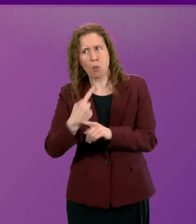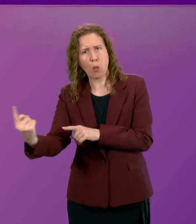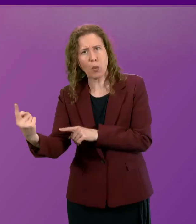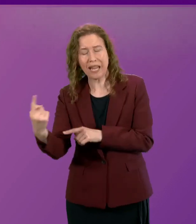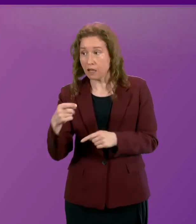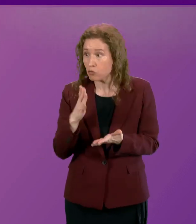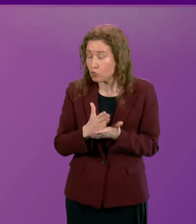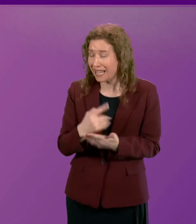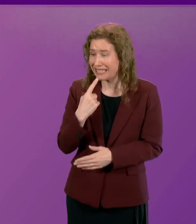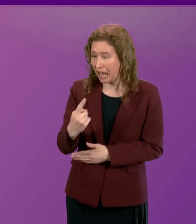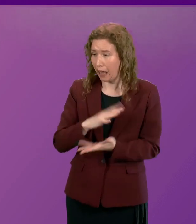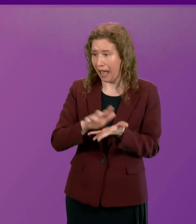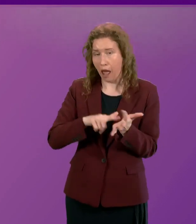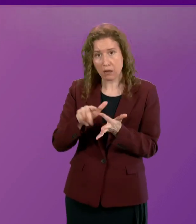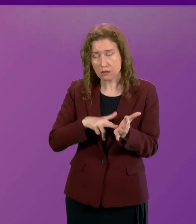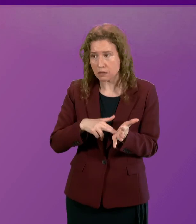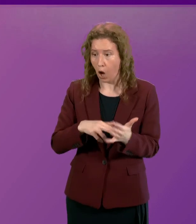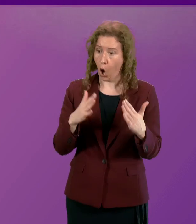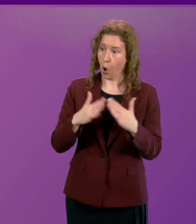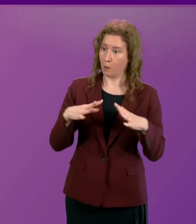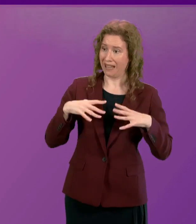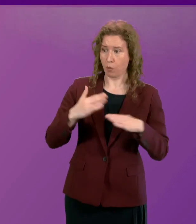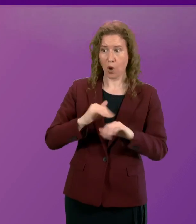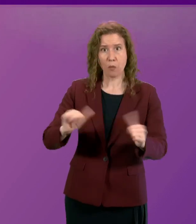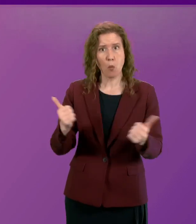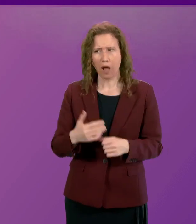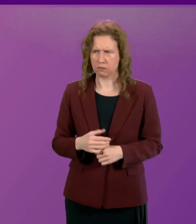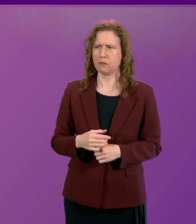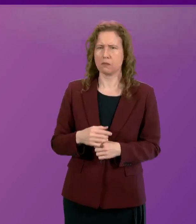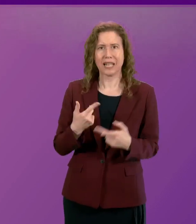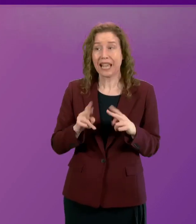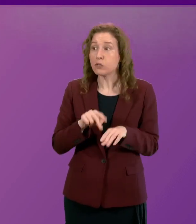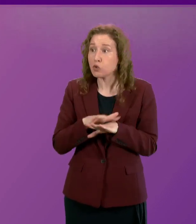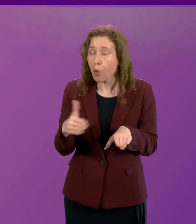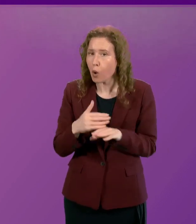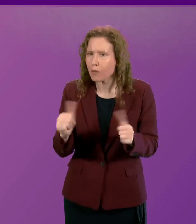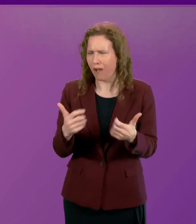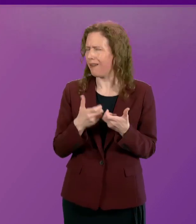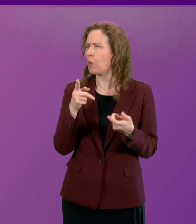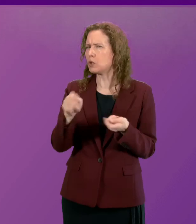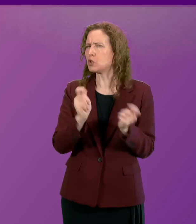telling Helen that home leave is working as intended? If not, how will he change it?